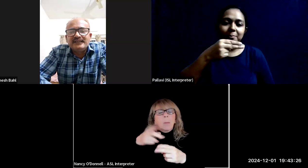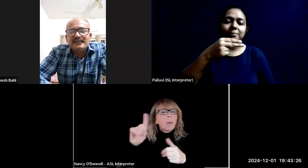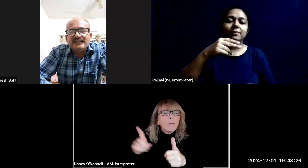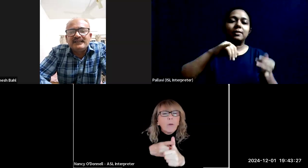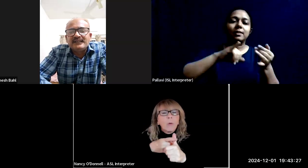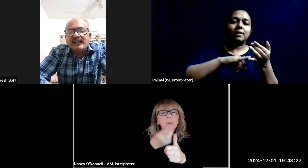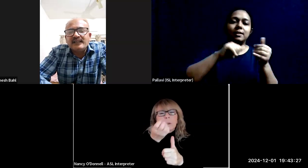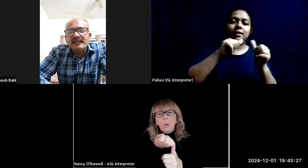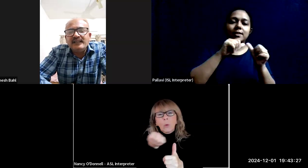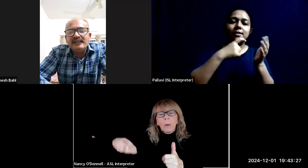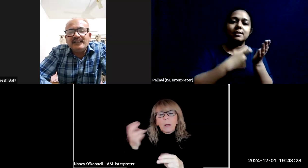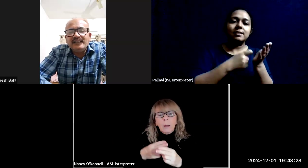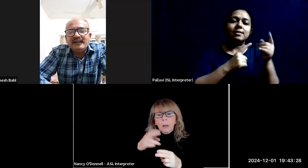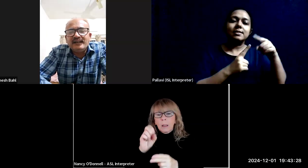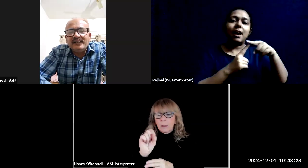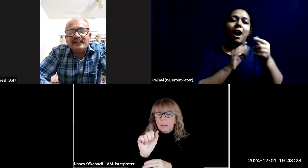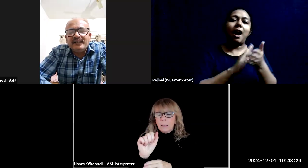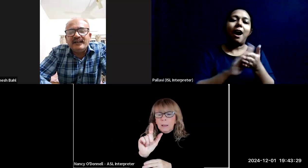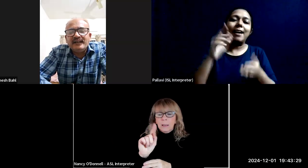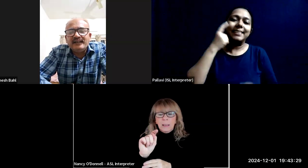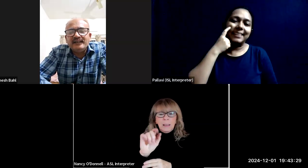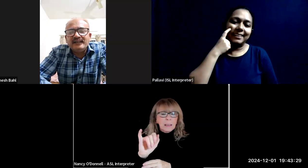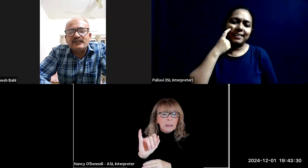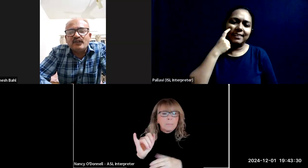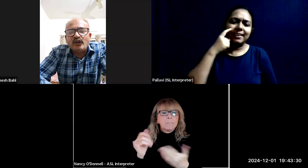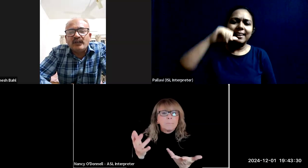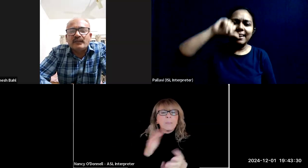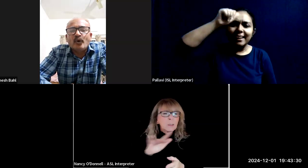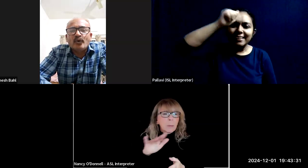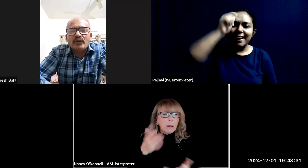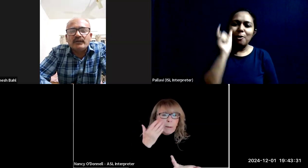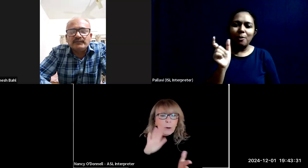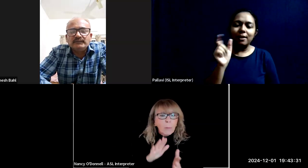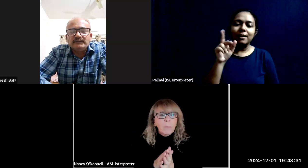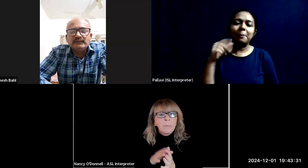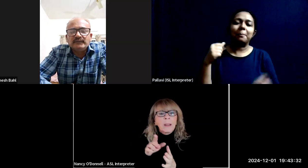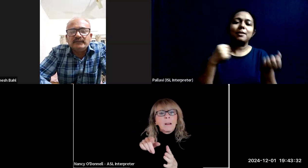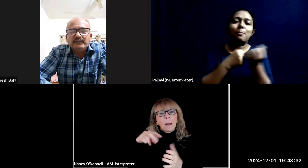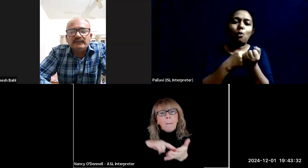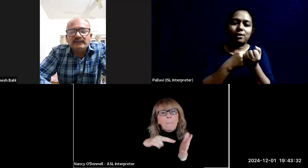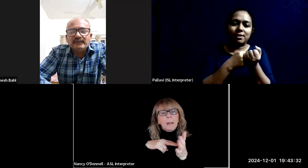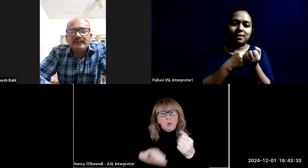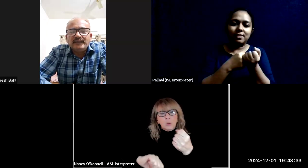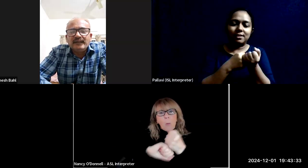Saarthi in India, it's called a support